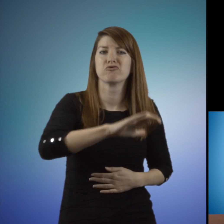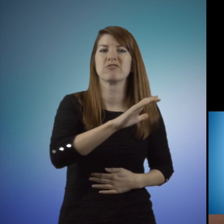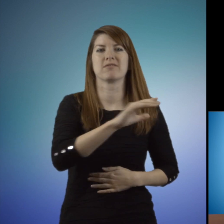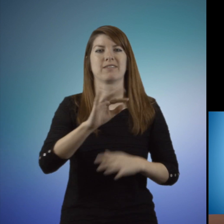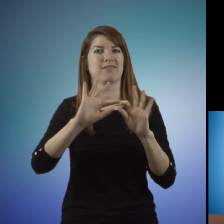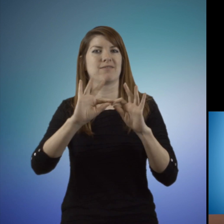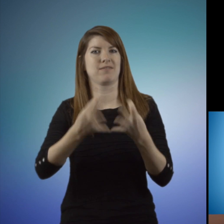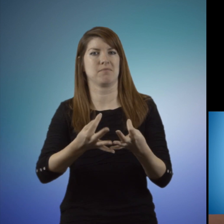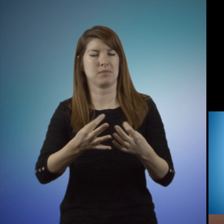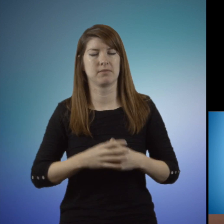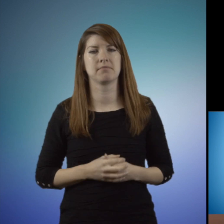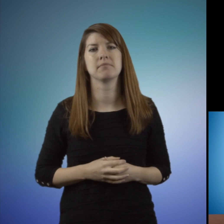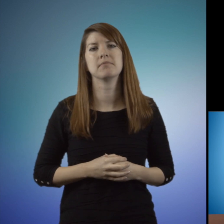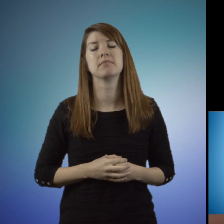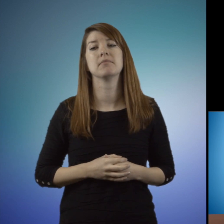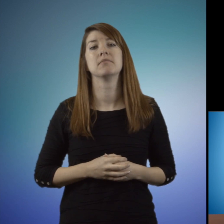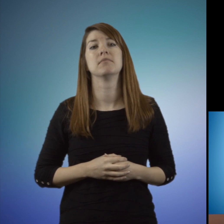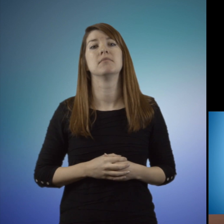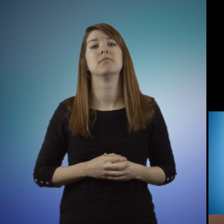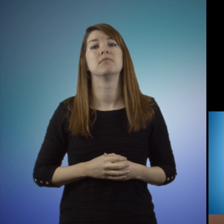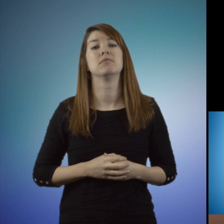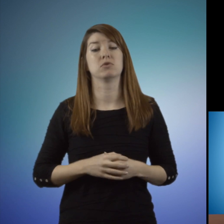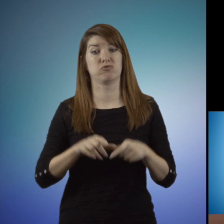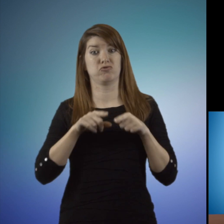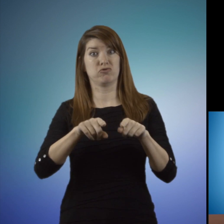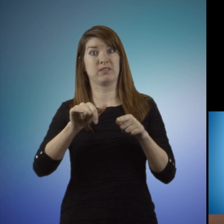So, here, we're evaluating the child and we're evaluating the family.